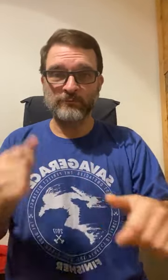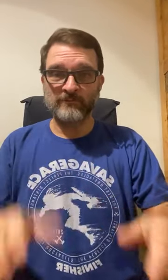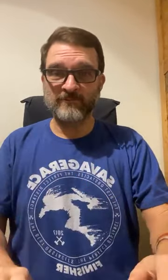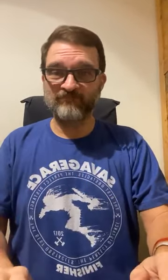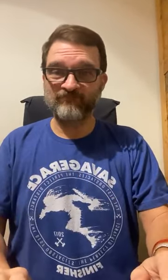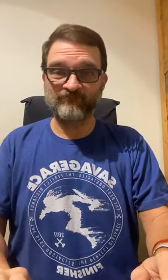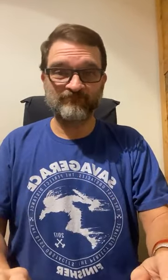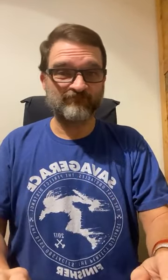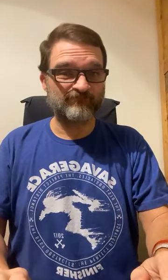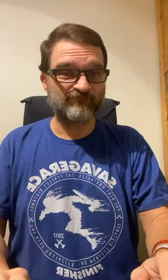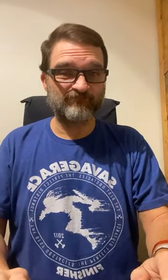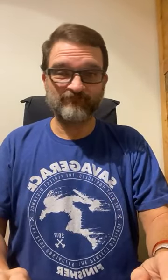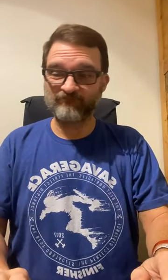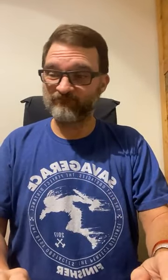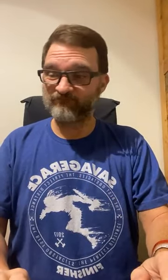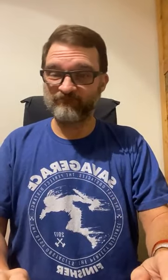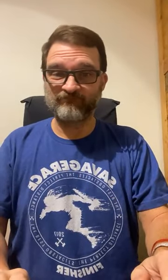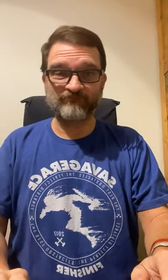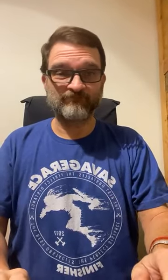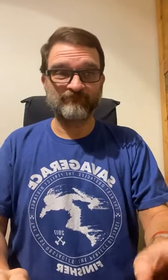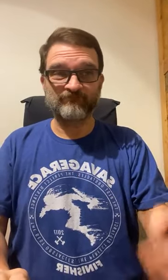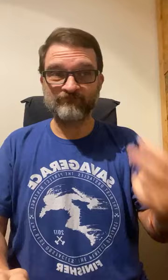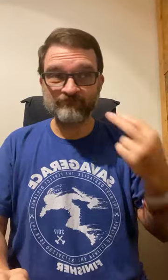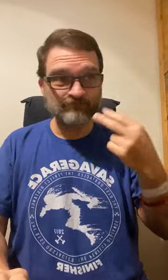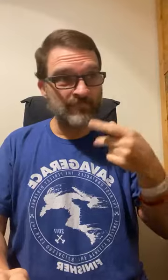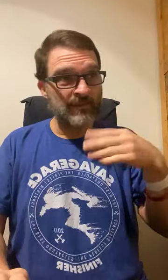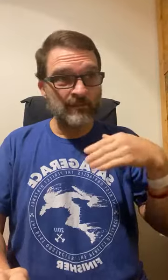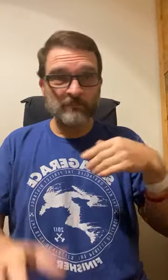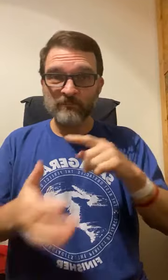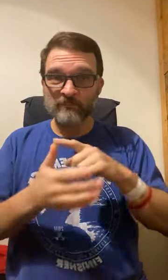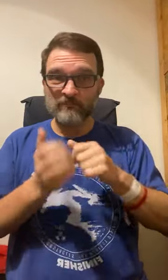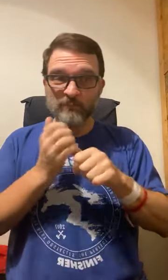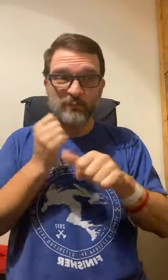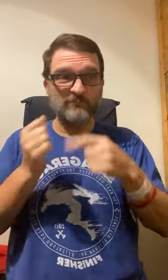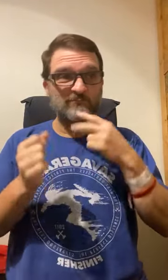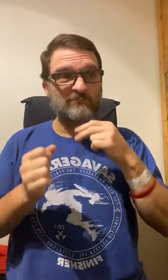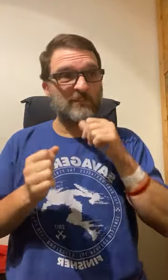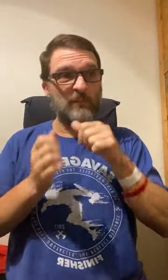At the time, I havent had a bowel movement. Nope They asked me "you havent had a bowel movement?"